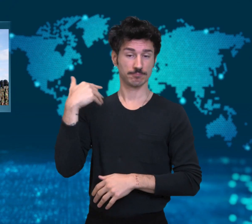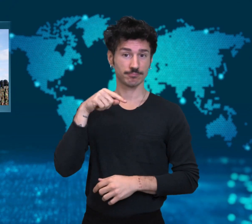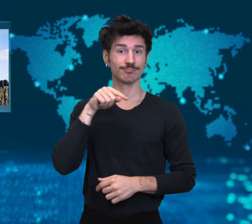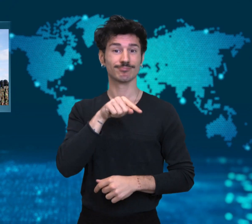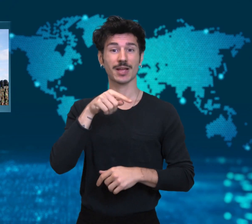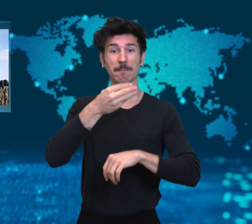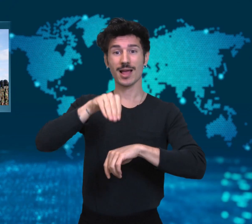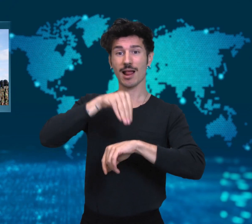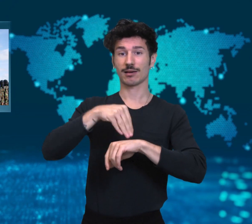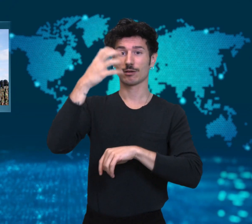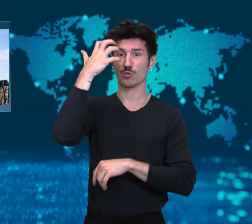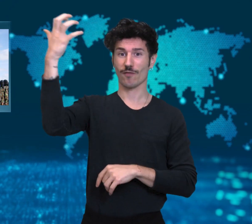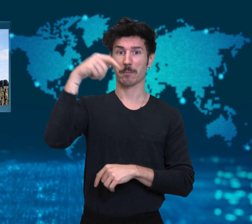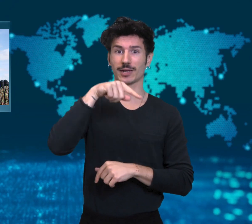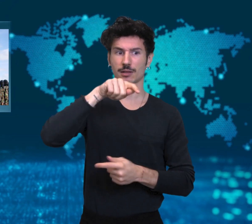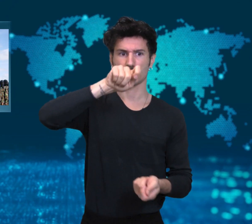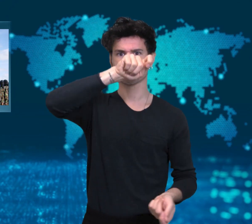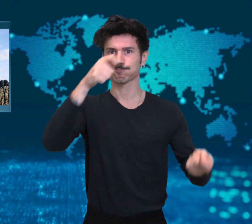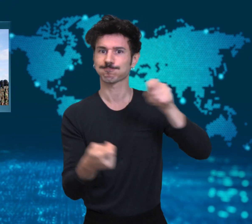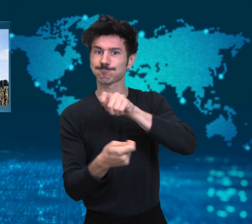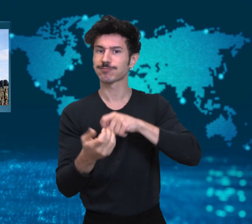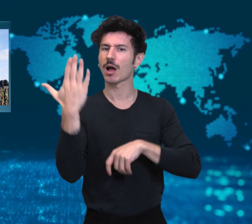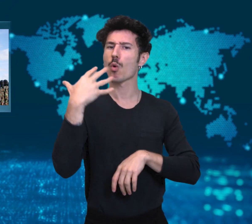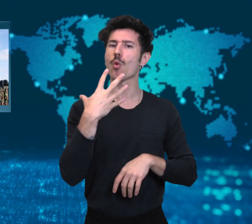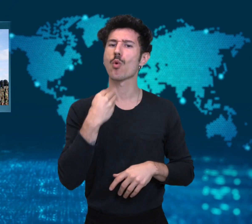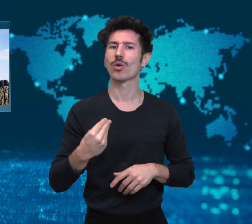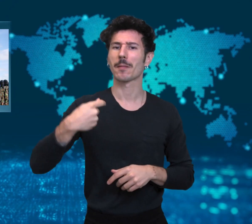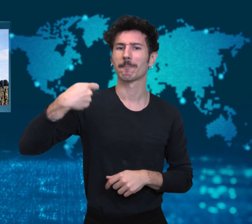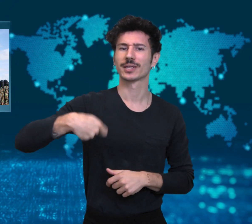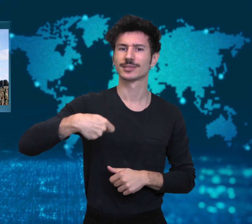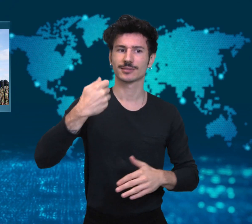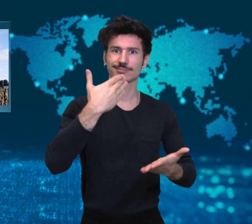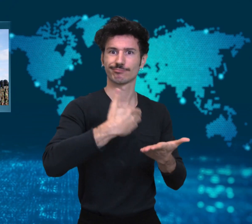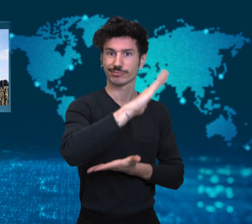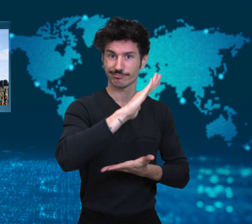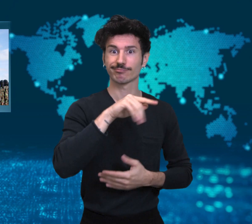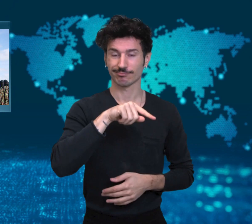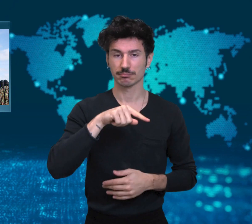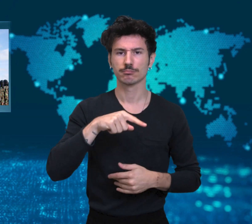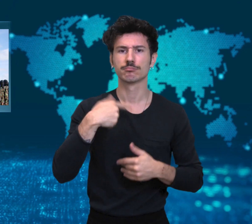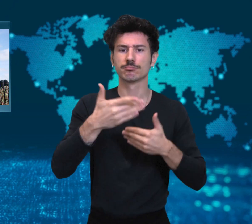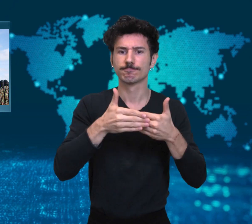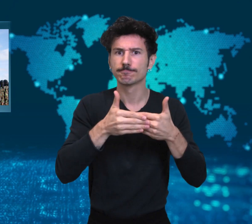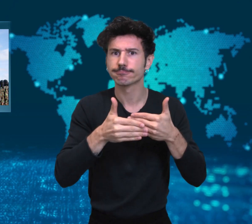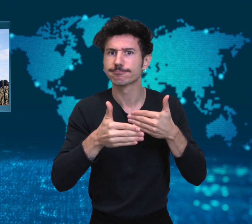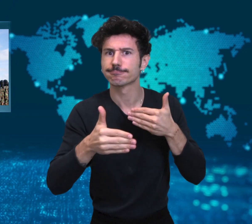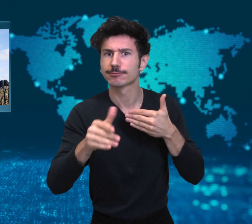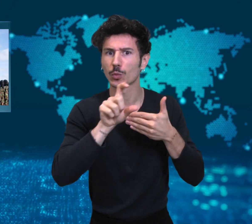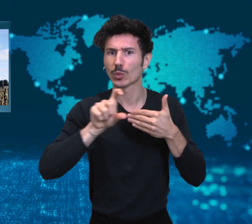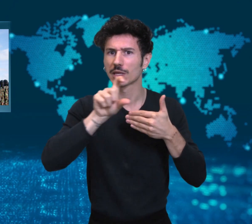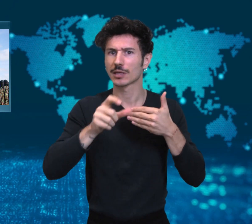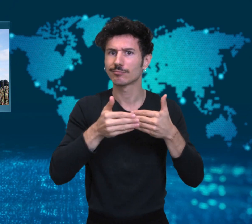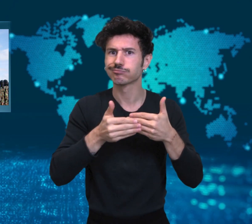The prisoner exchange took place a few weeks after a new transitional